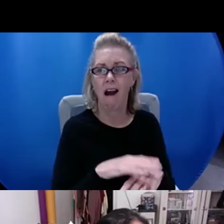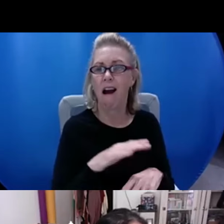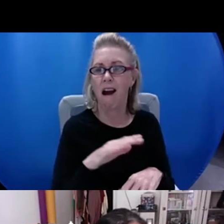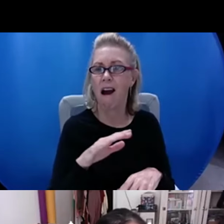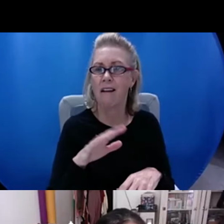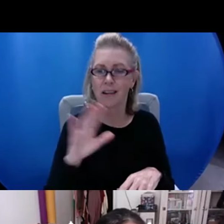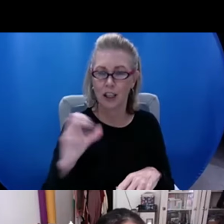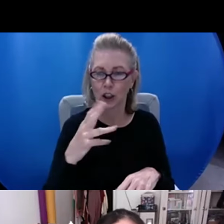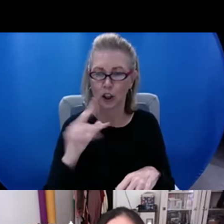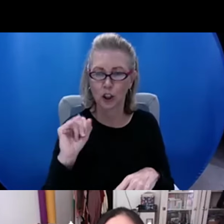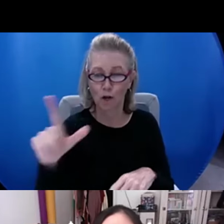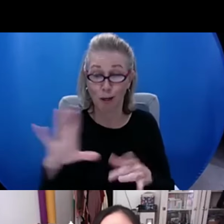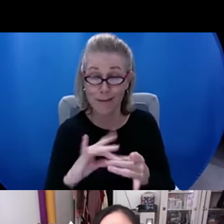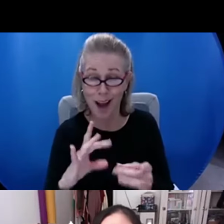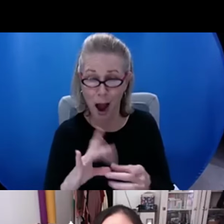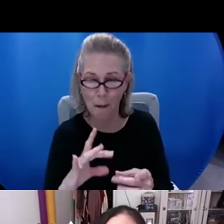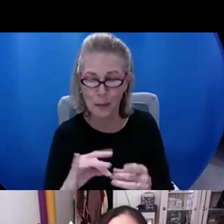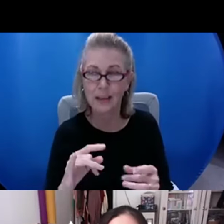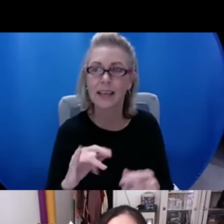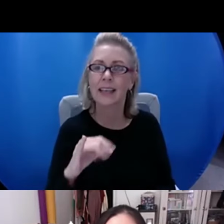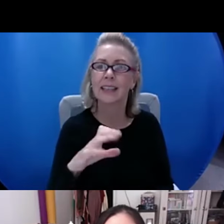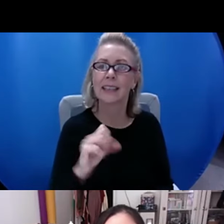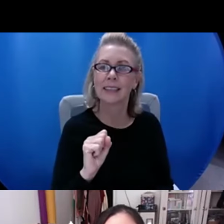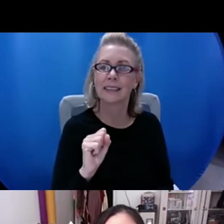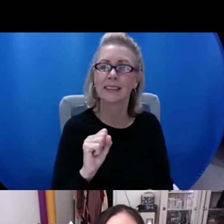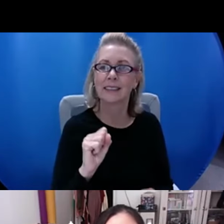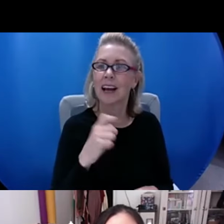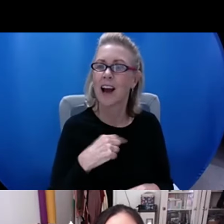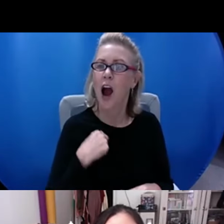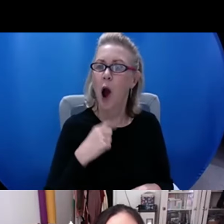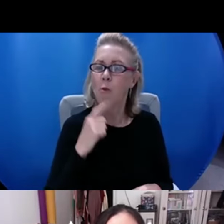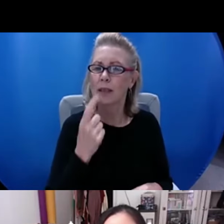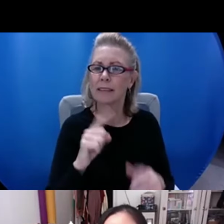class, I was really worried how non-Asian students, you know, have been feeling in the